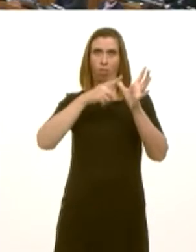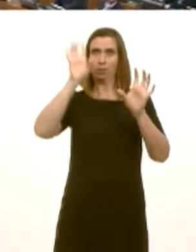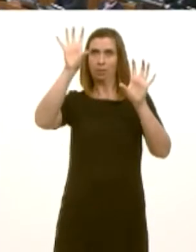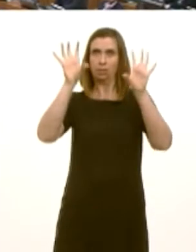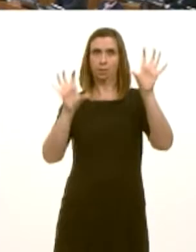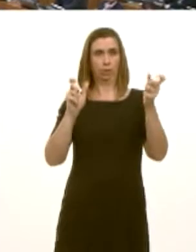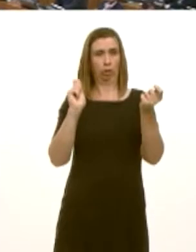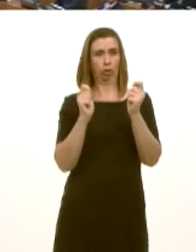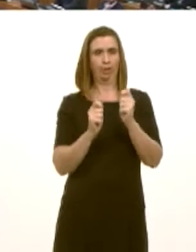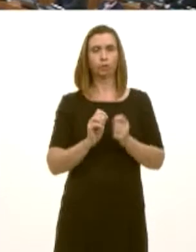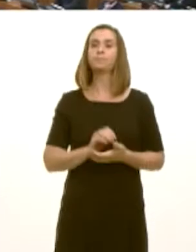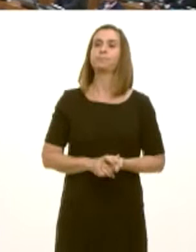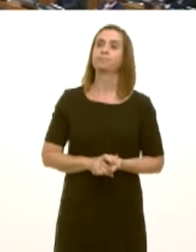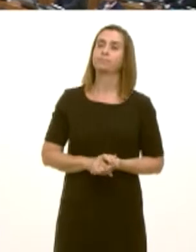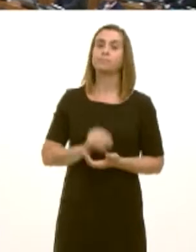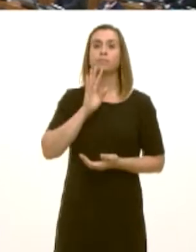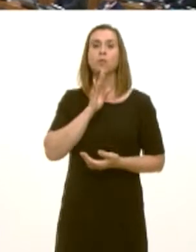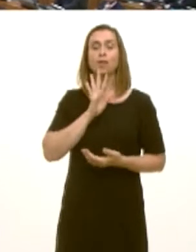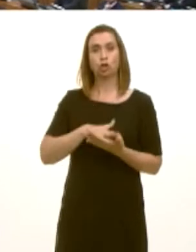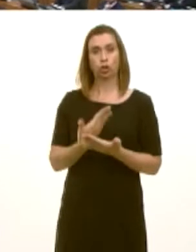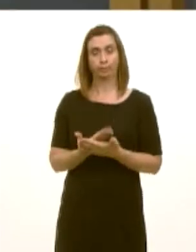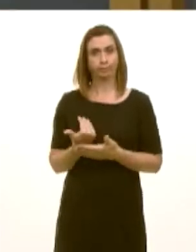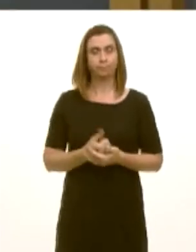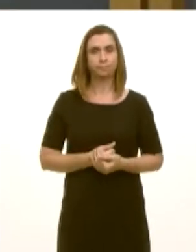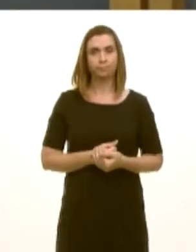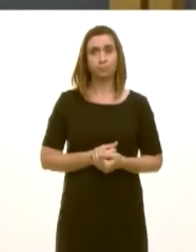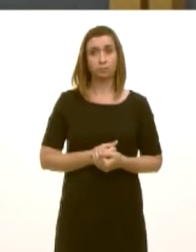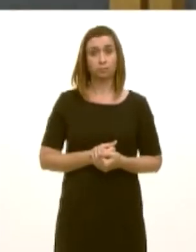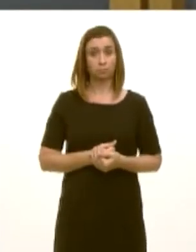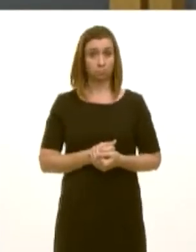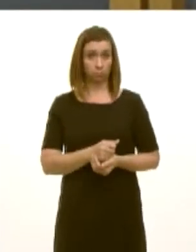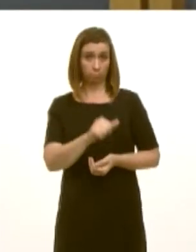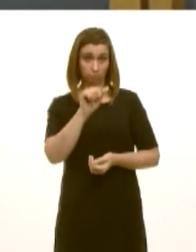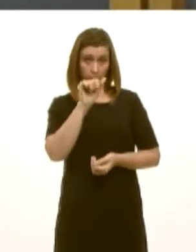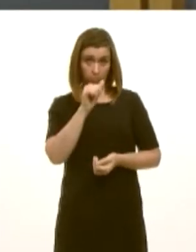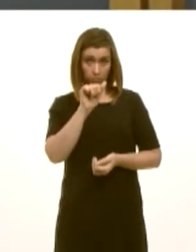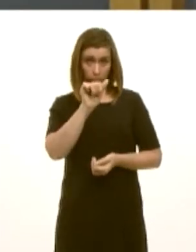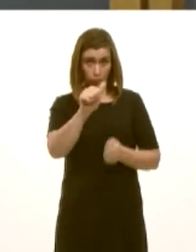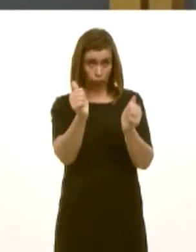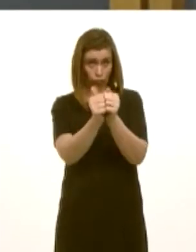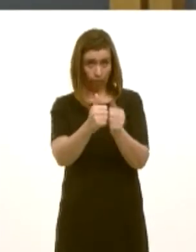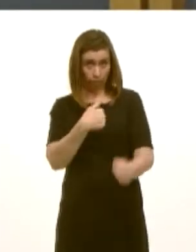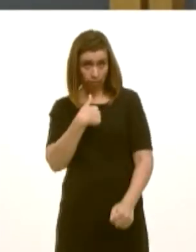Rhun ap Iorwerth: Does the First Minister agree that we need to take very significant